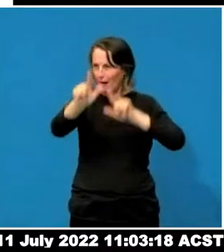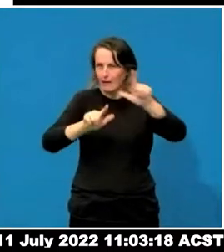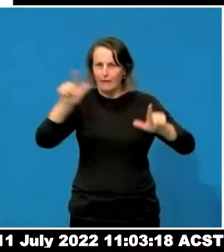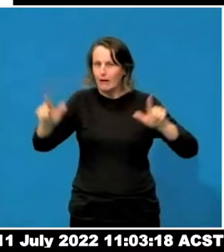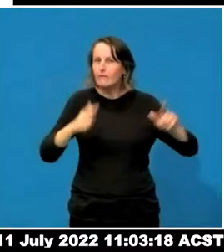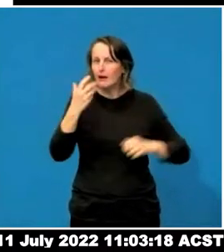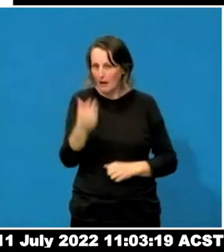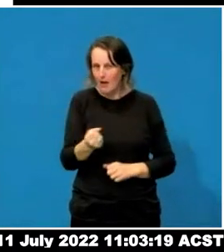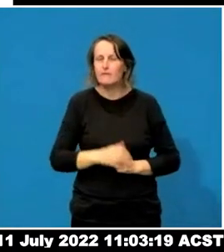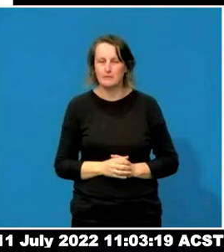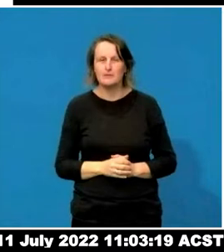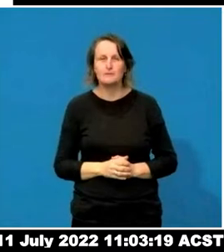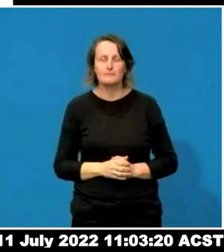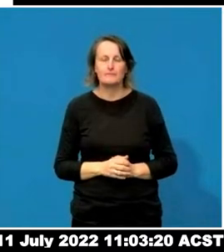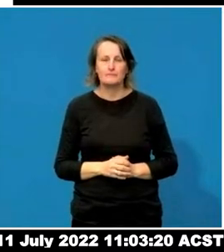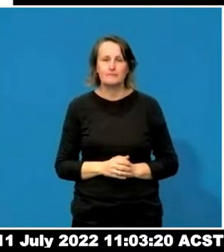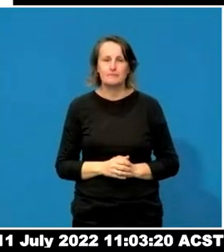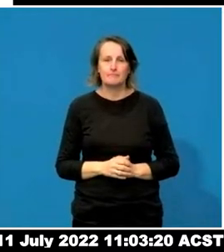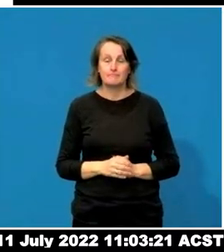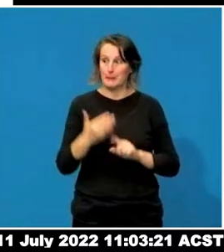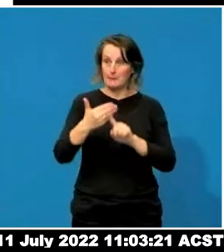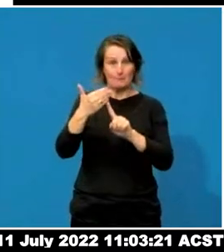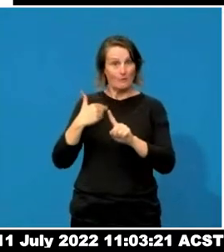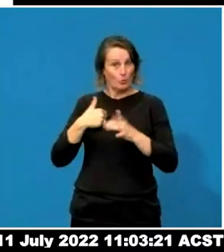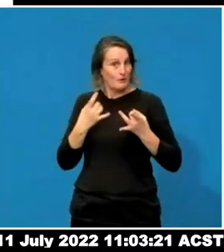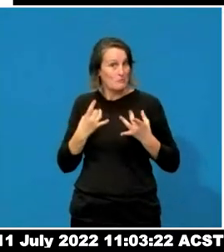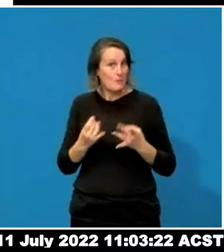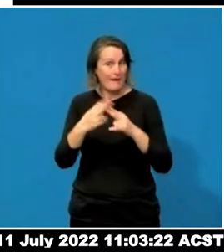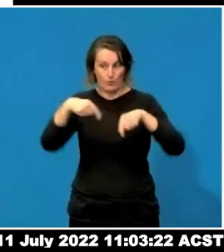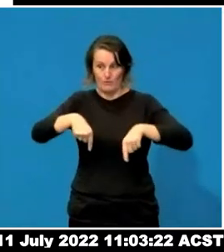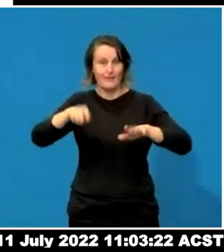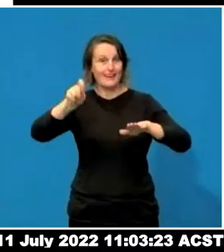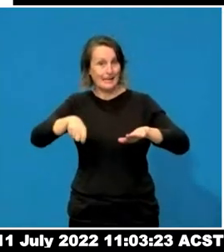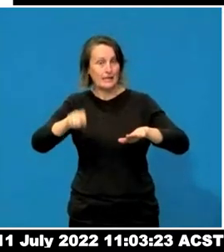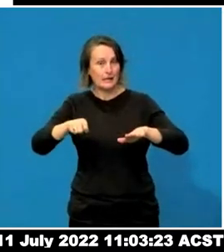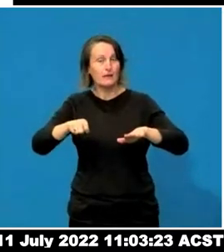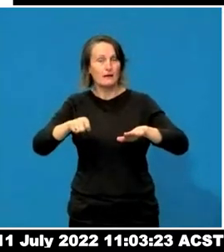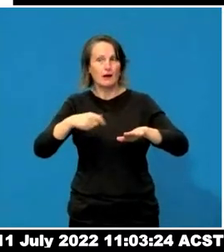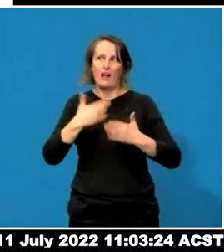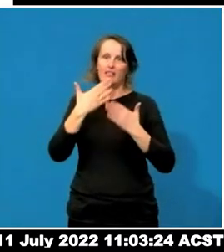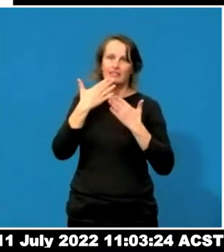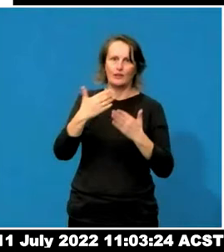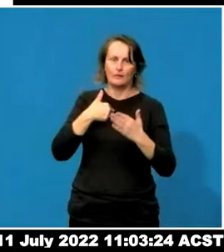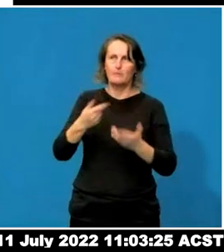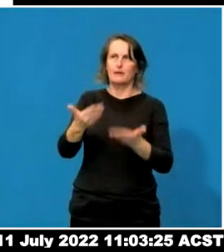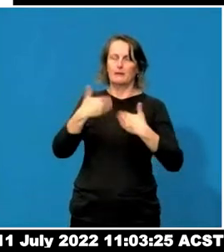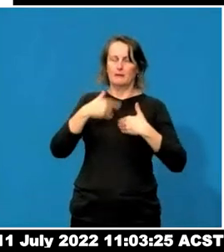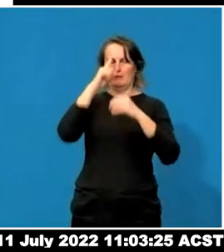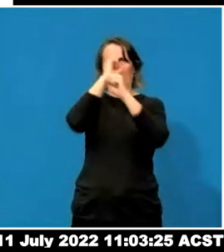preparation for this hearing to indicate to me that the size of the whole of Germany is